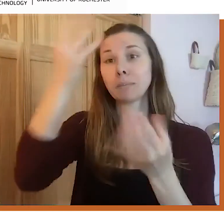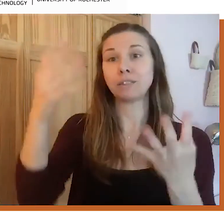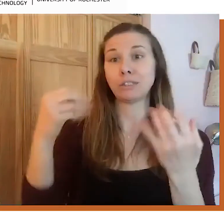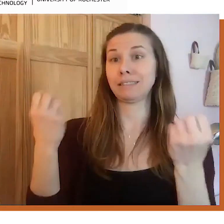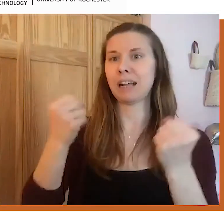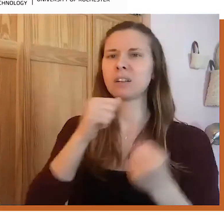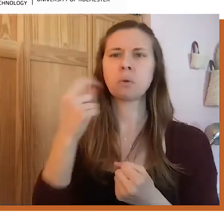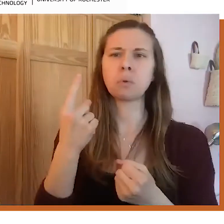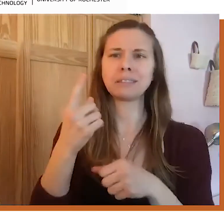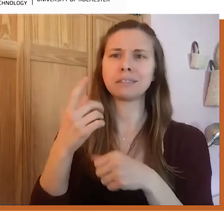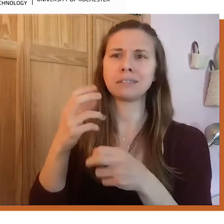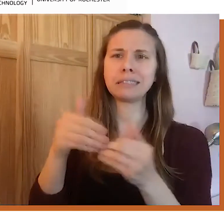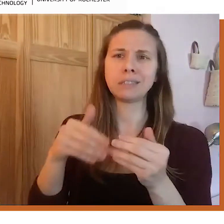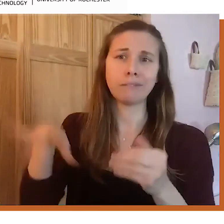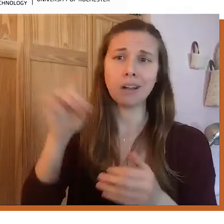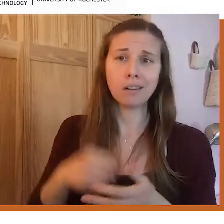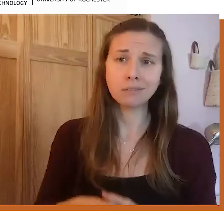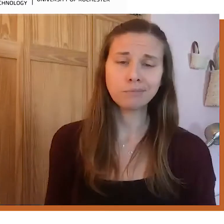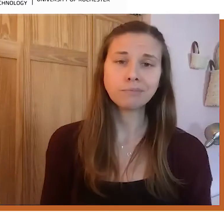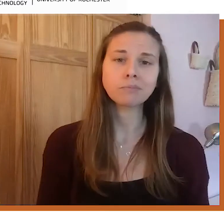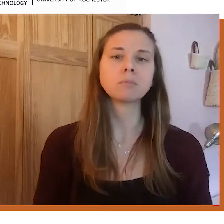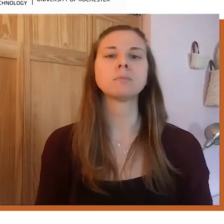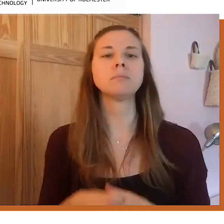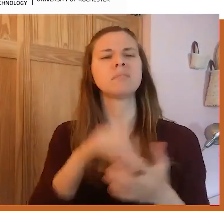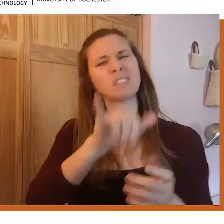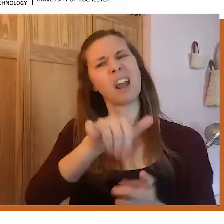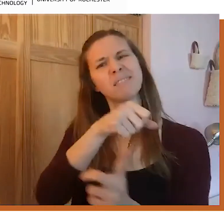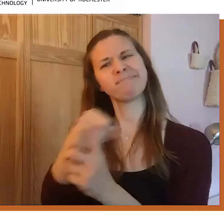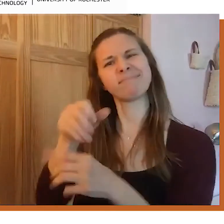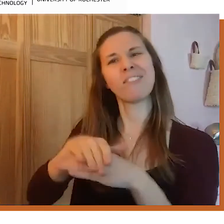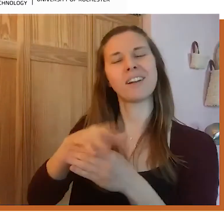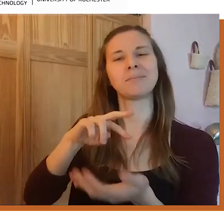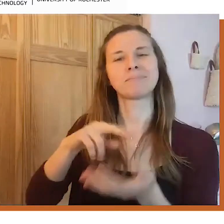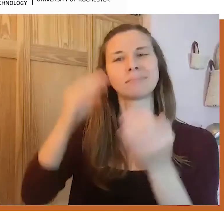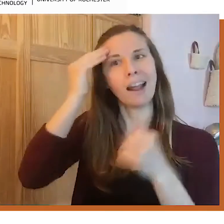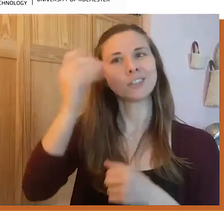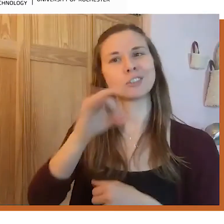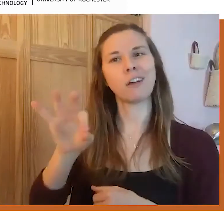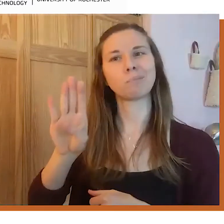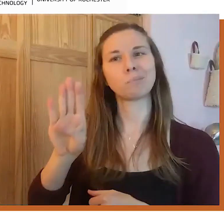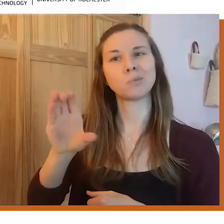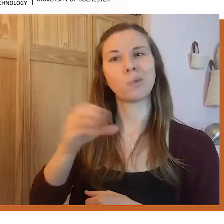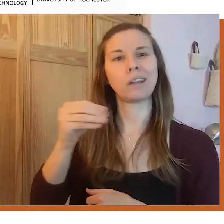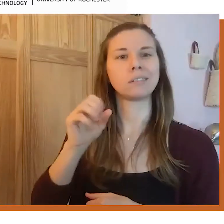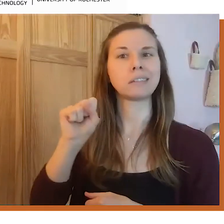and, of course, signing practitioners are not very easy to find, so knowledge of STDs